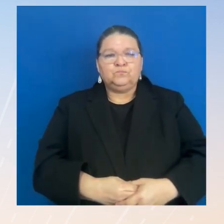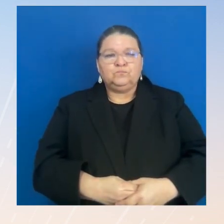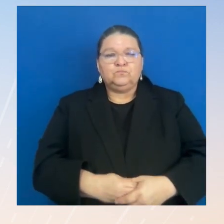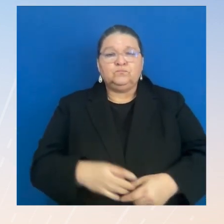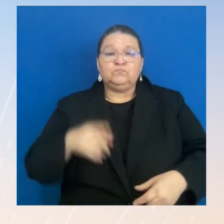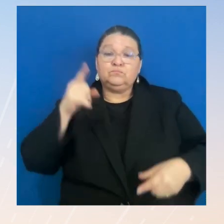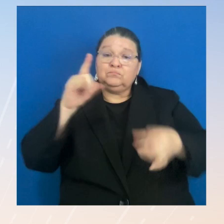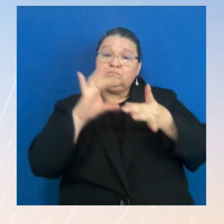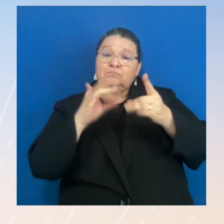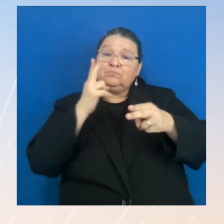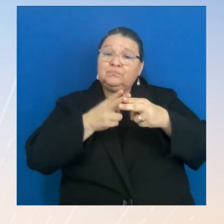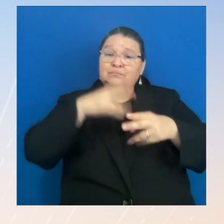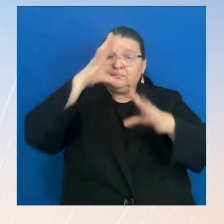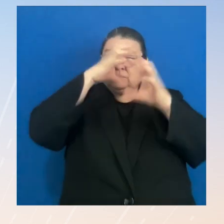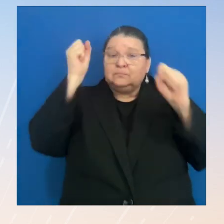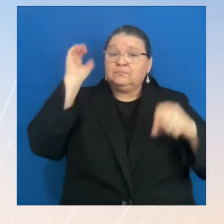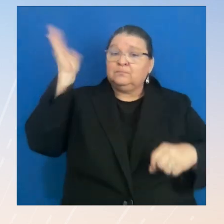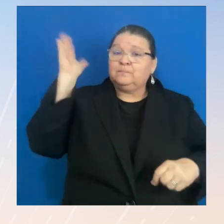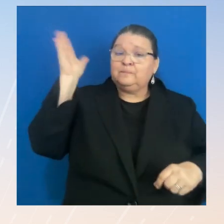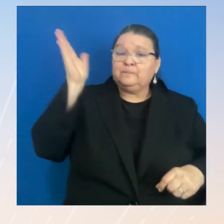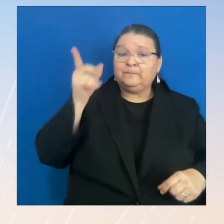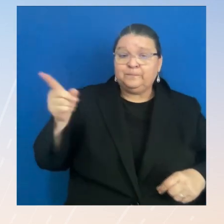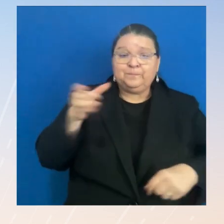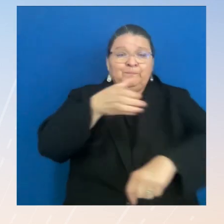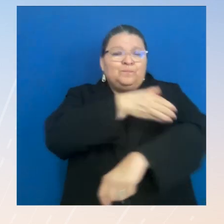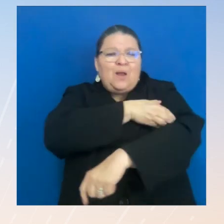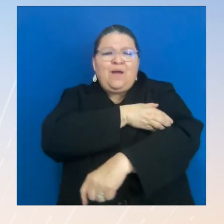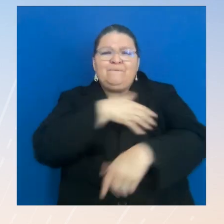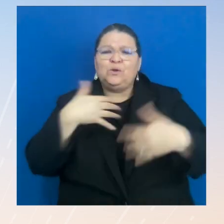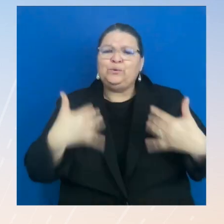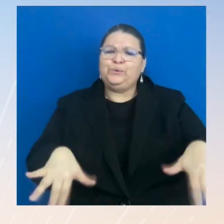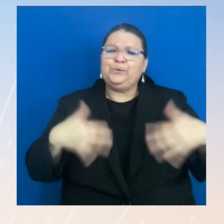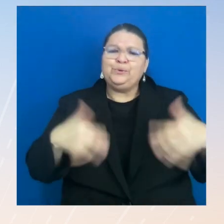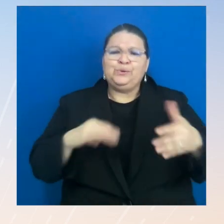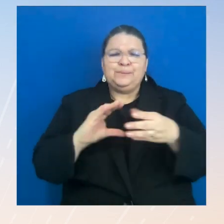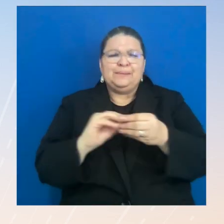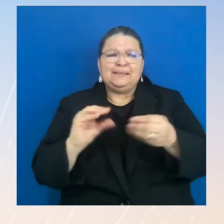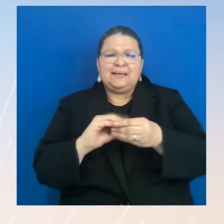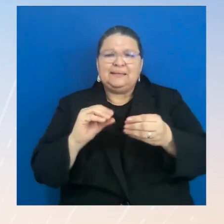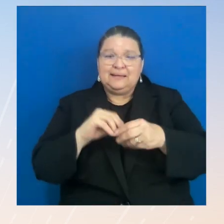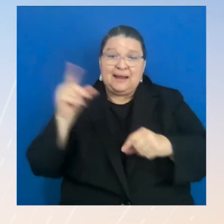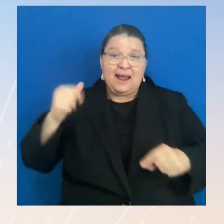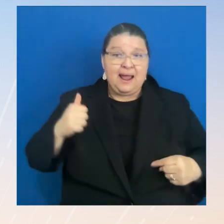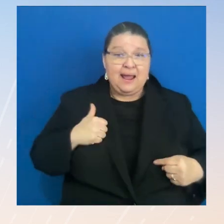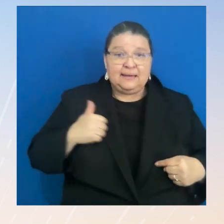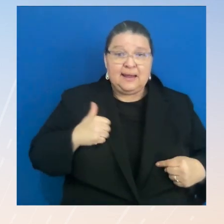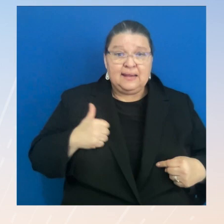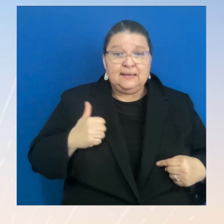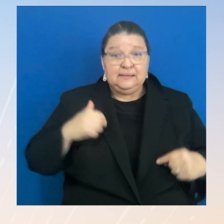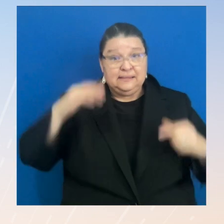and you expect something similar tomorrow to Congress. I was wondering if you could talk about how the administration plans to handle